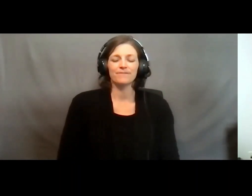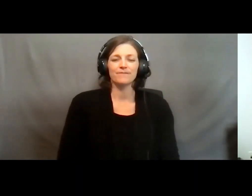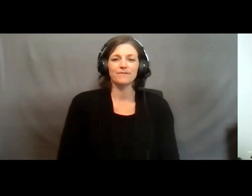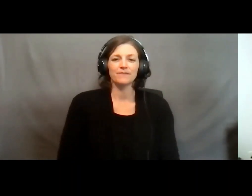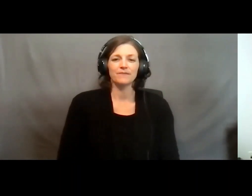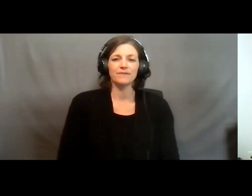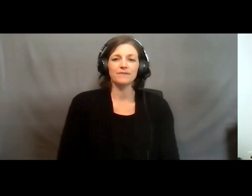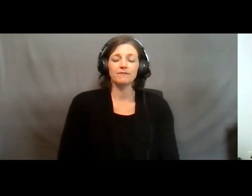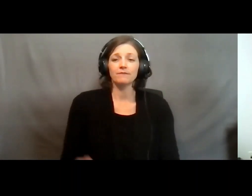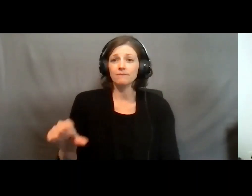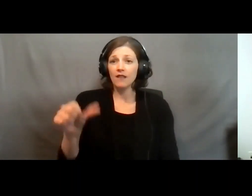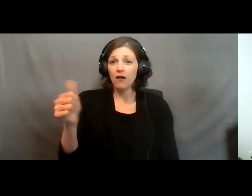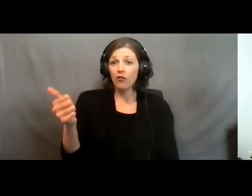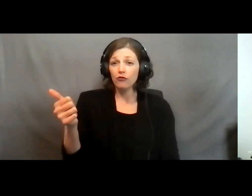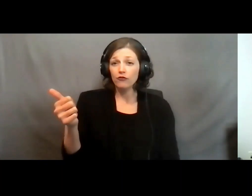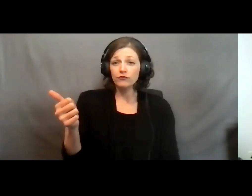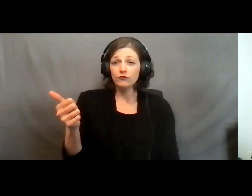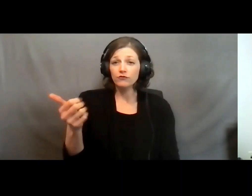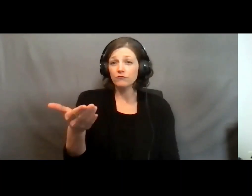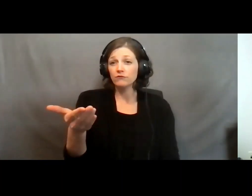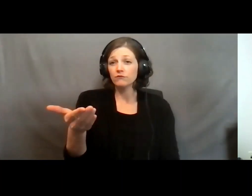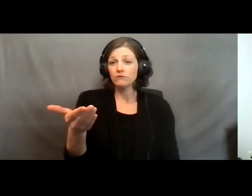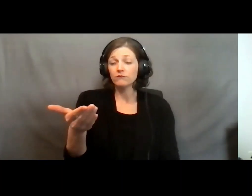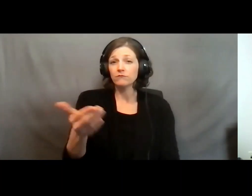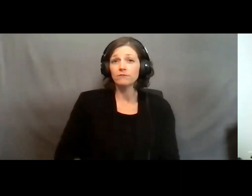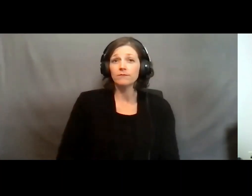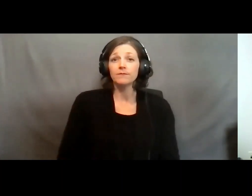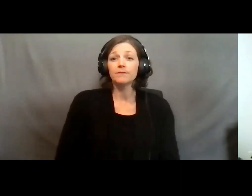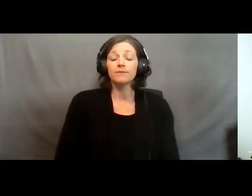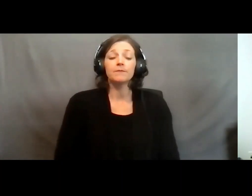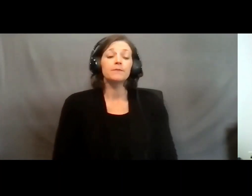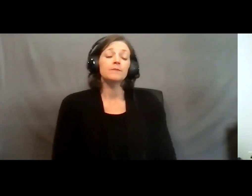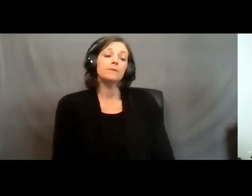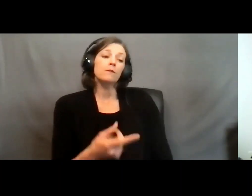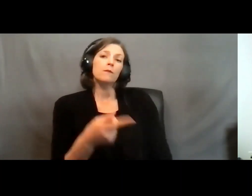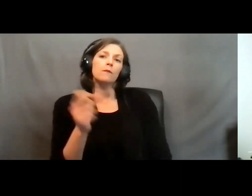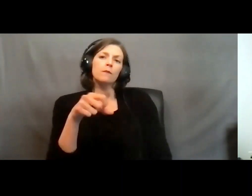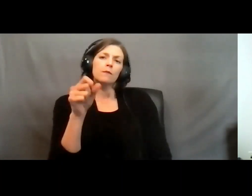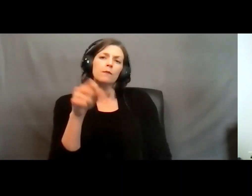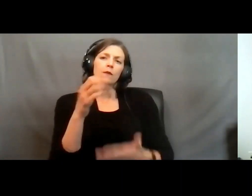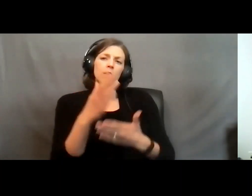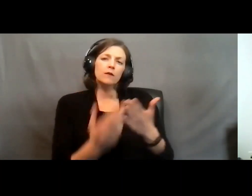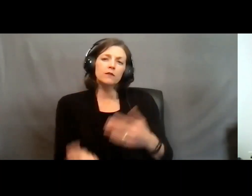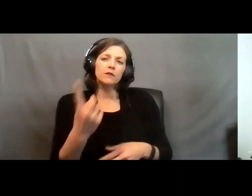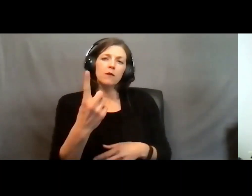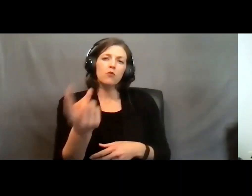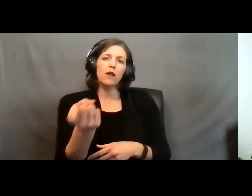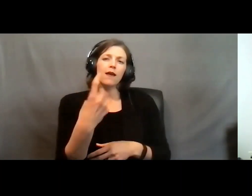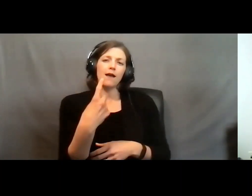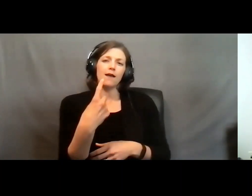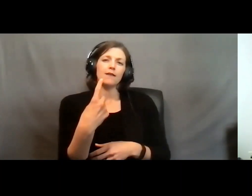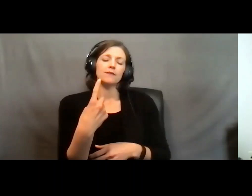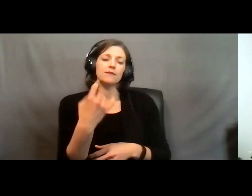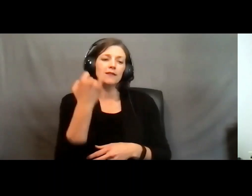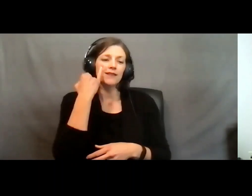13:37:54 >>TONY: Someone asked whether in 13:37:57 a roundtable